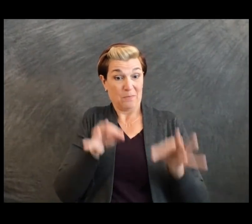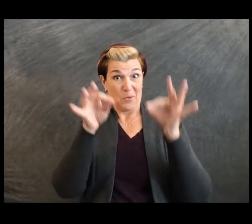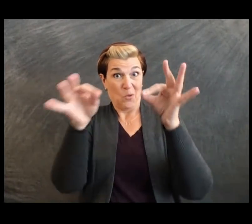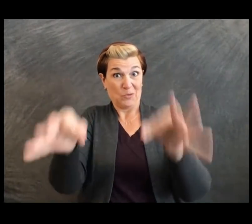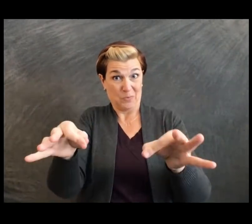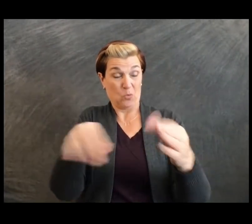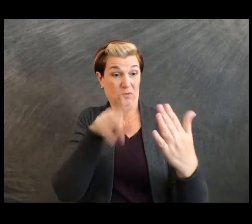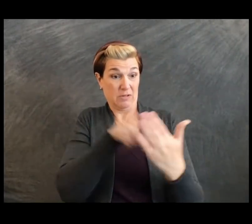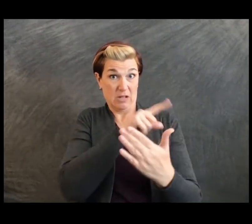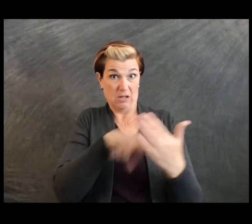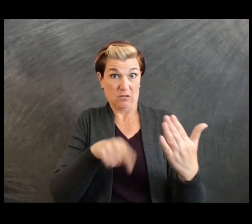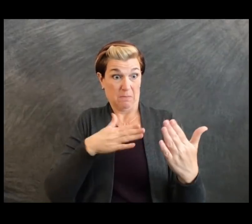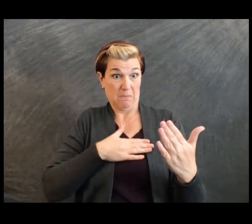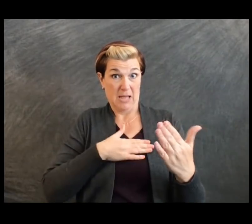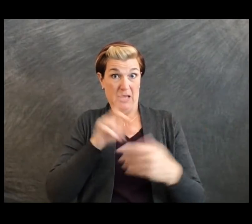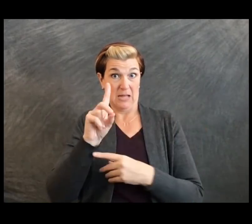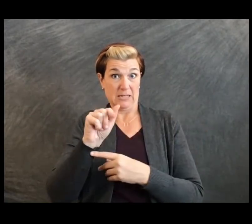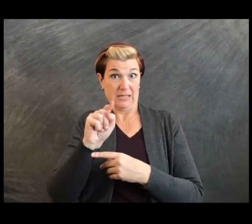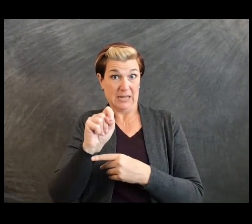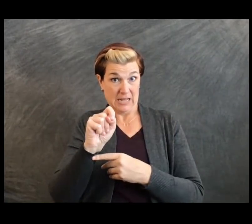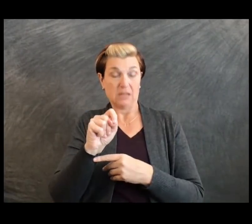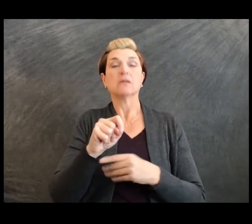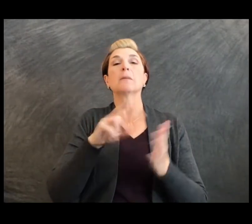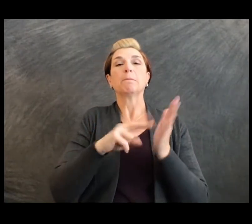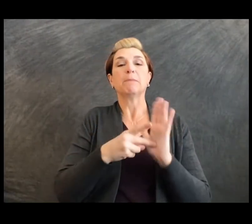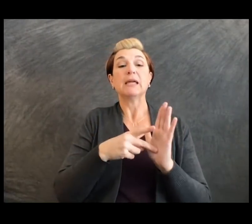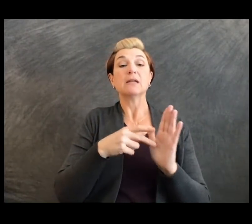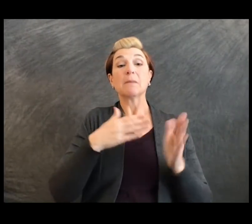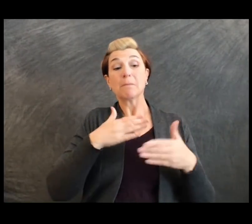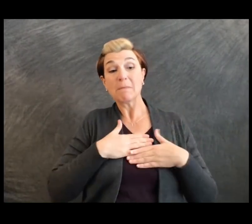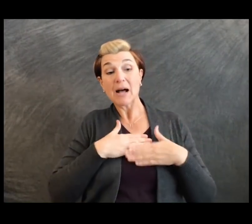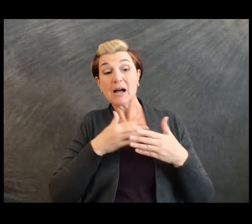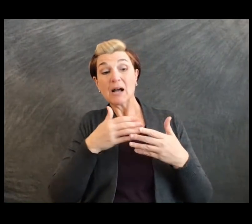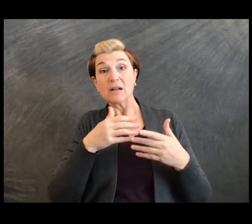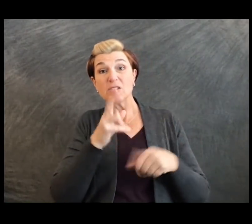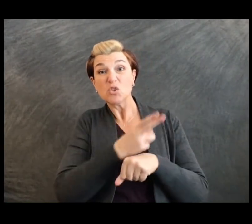supplies for those dealing with the coronavirus as the president mentioned